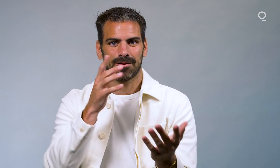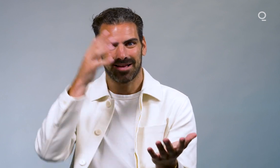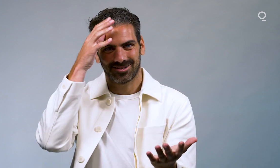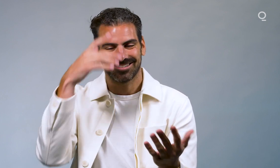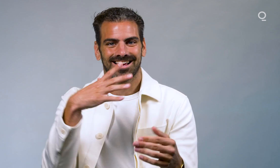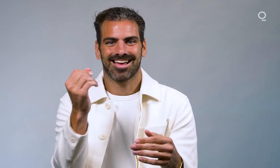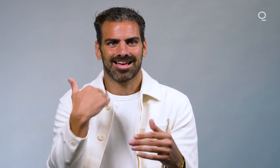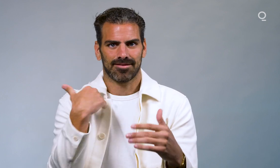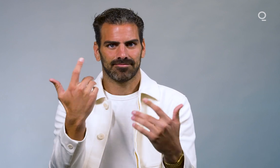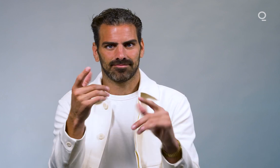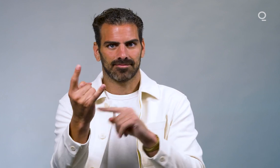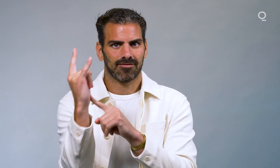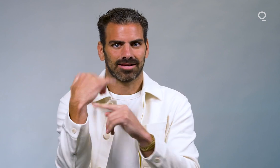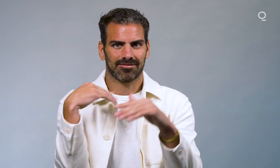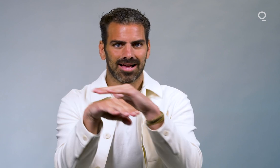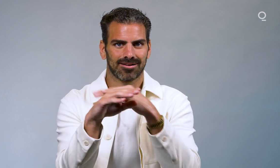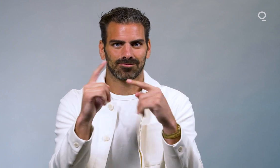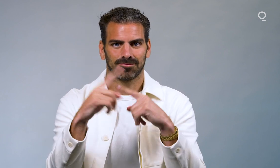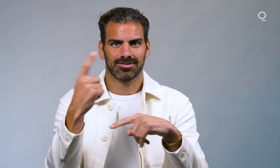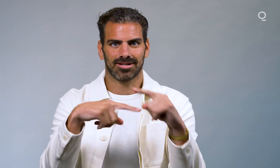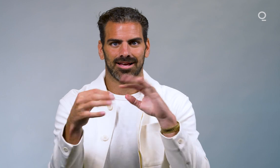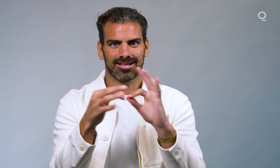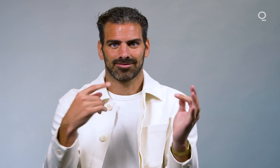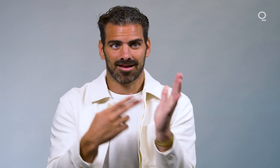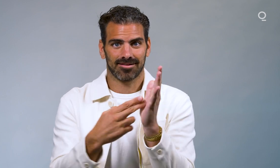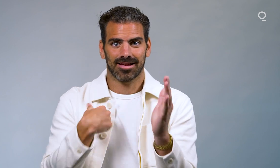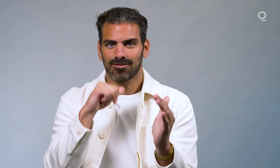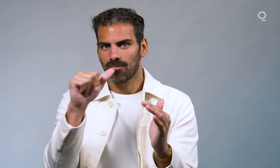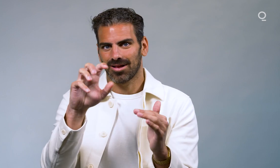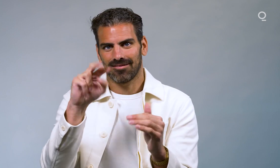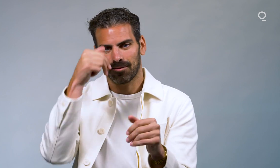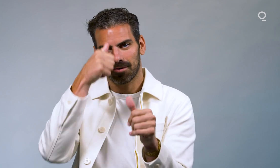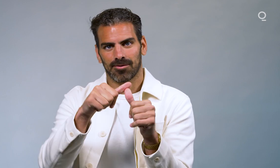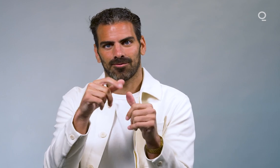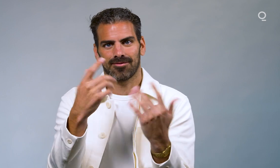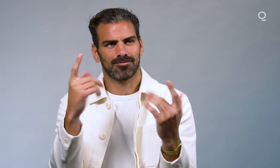and having deaf parents meant that I had access to language day one. To be honest, I don't really remember